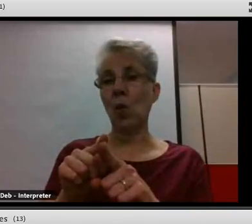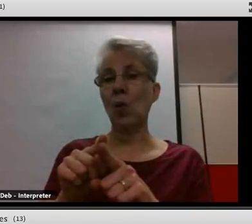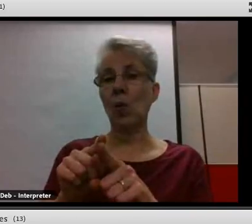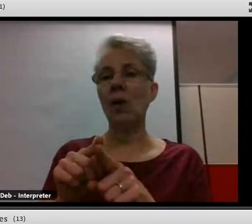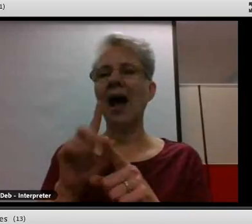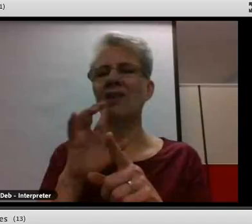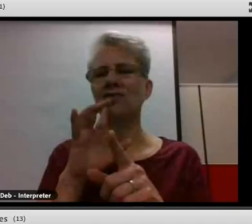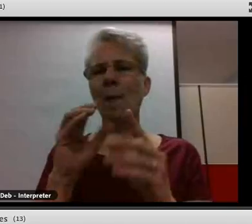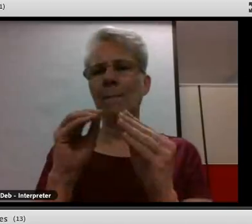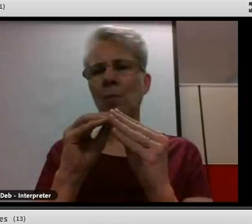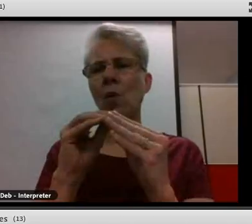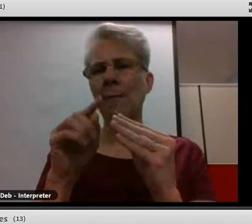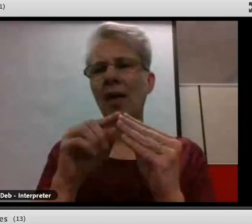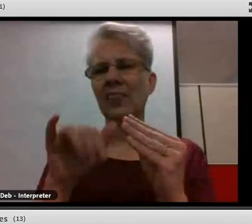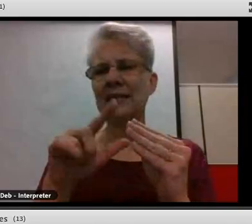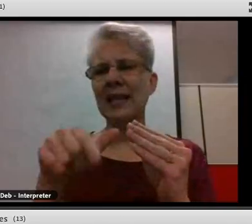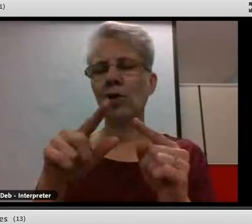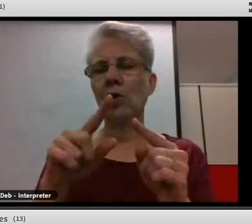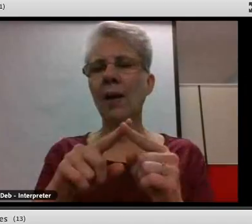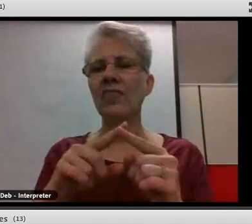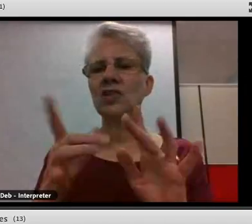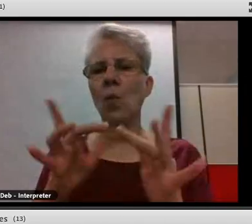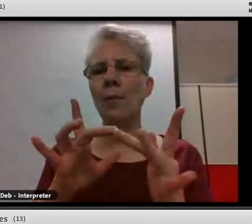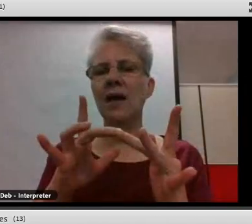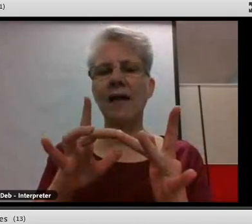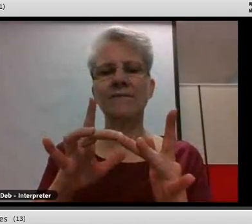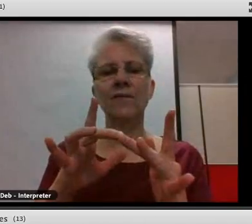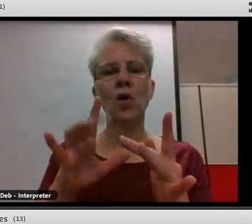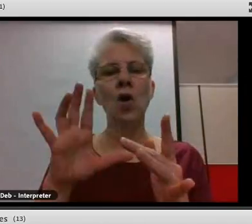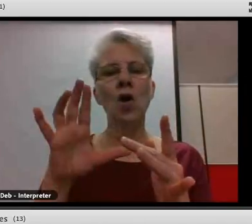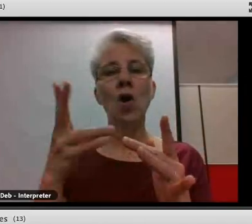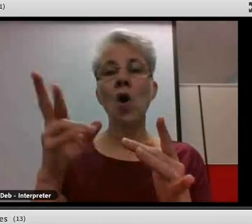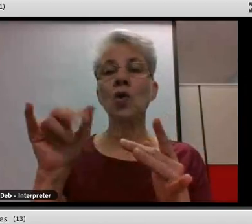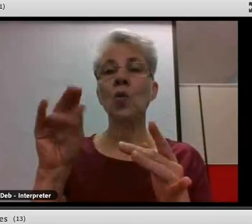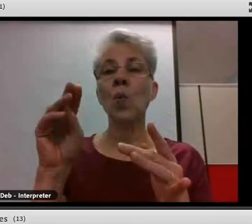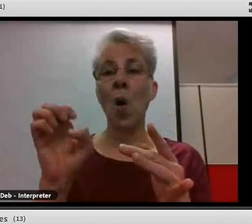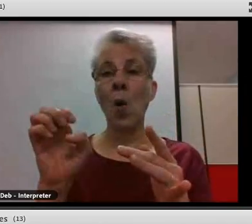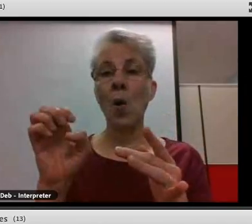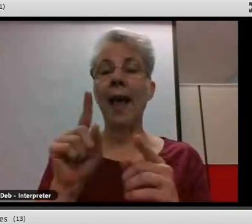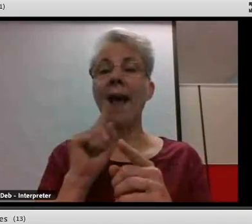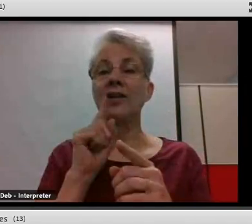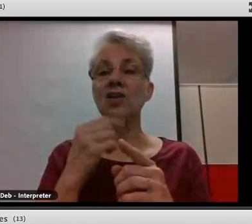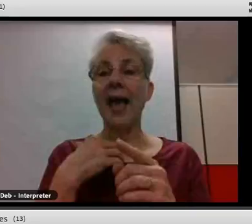either in person at the library or through their website. It can connect people to information